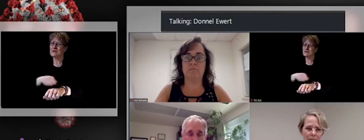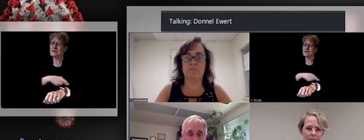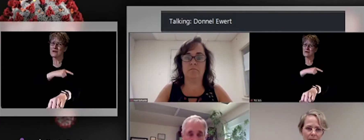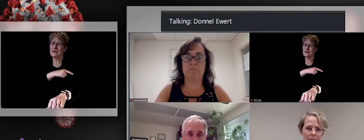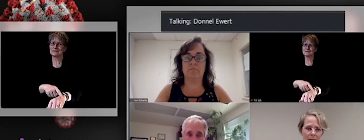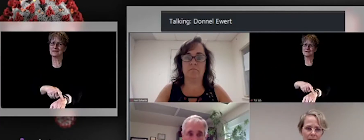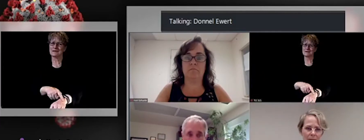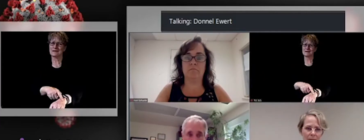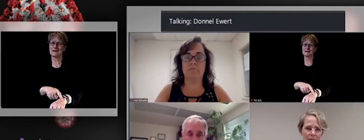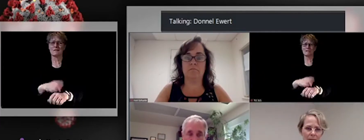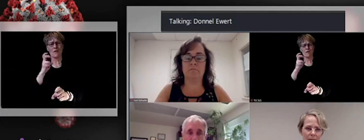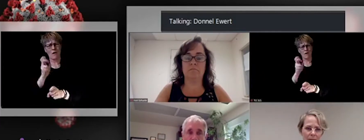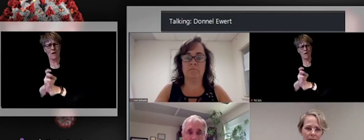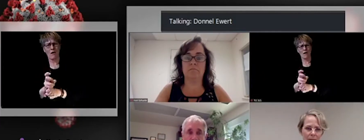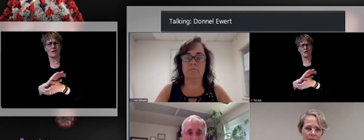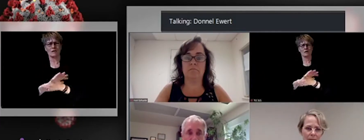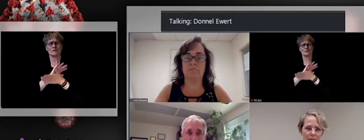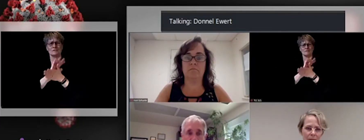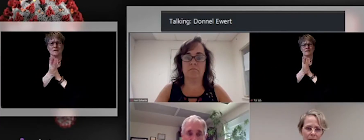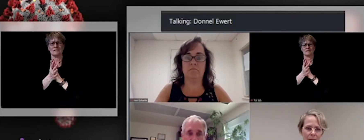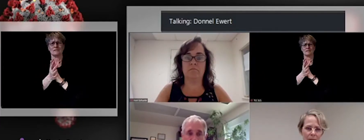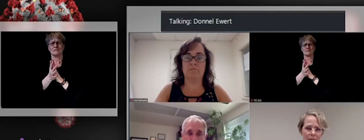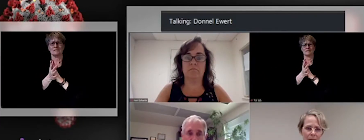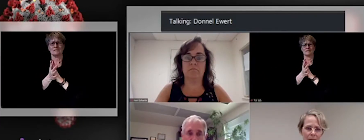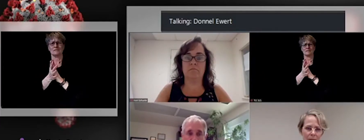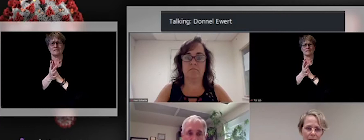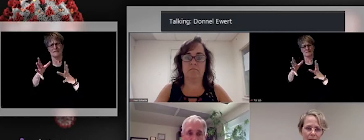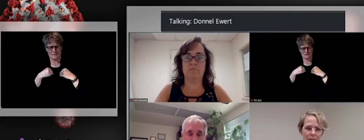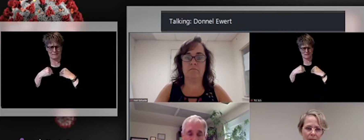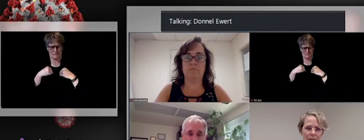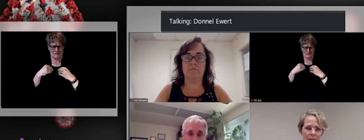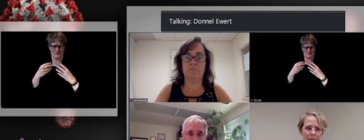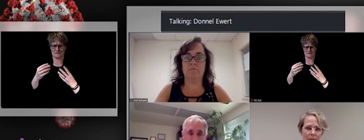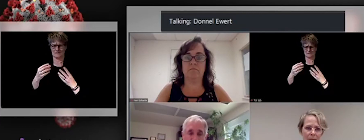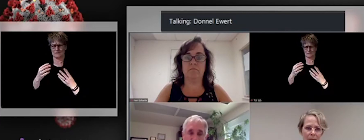used to. It’s very difficult to accept that we've got to alter our behavior for an extended